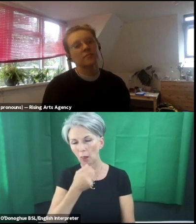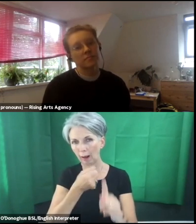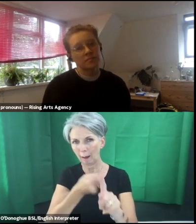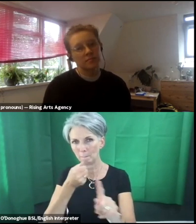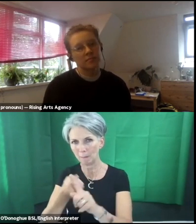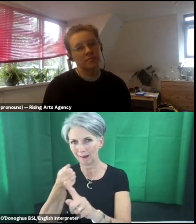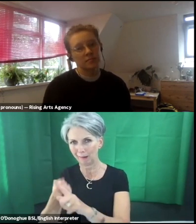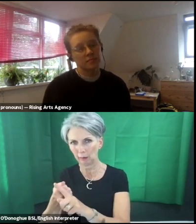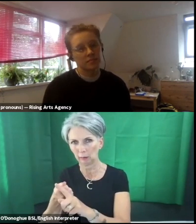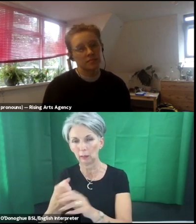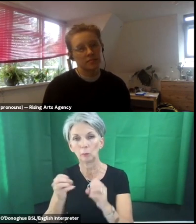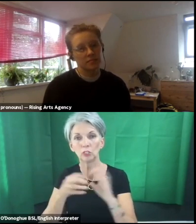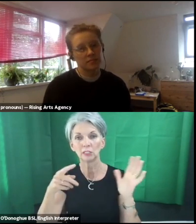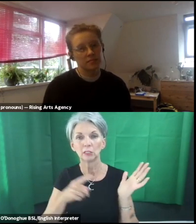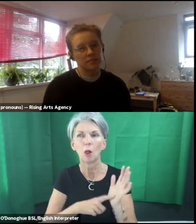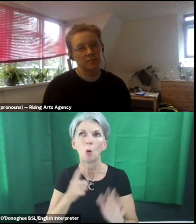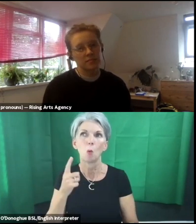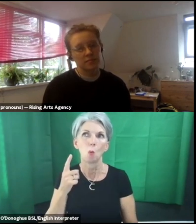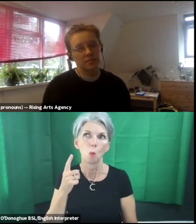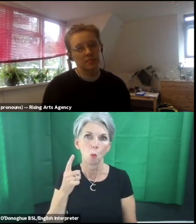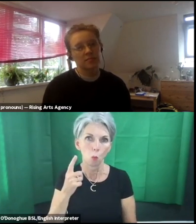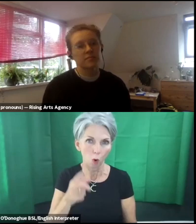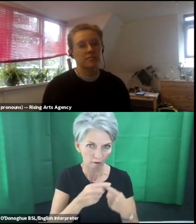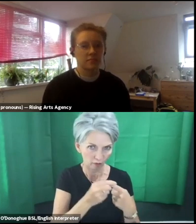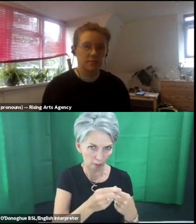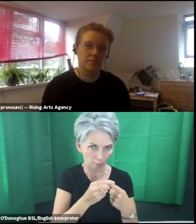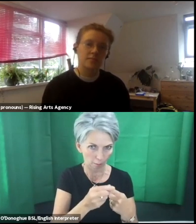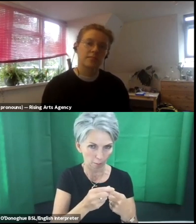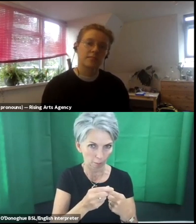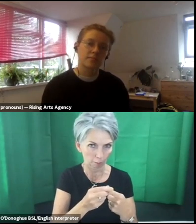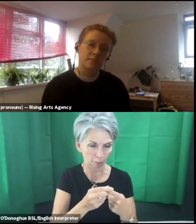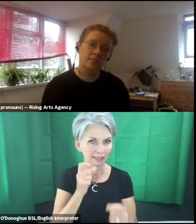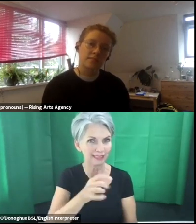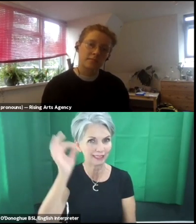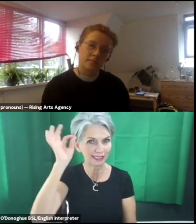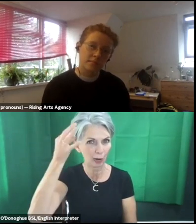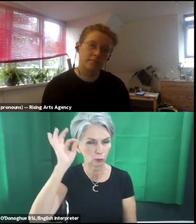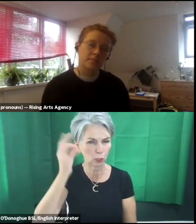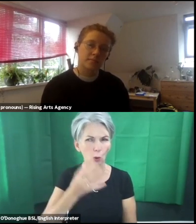One of them is about Bristol City Council using bailiffs to collect council tax.